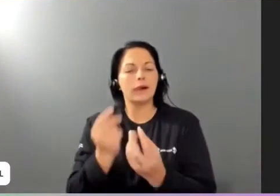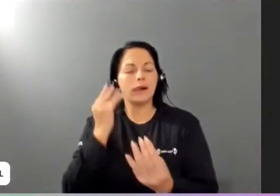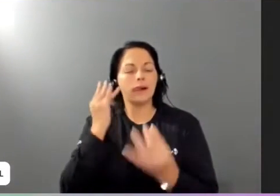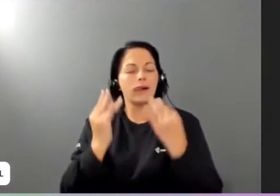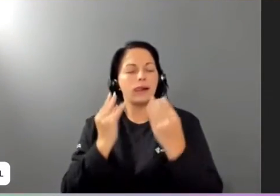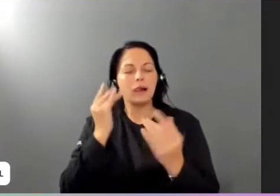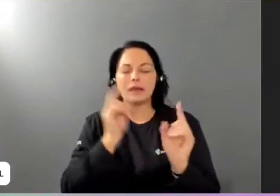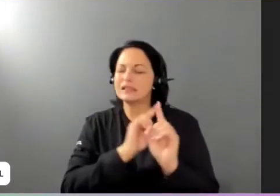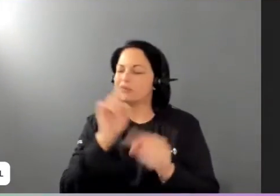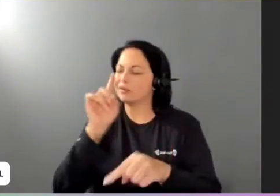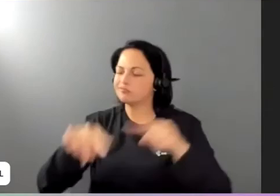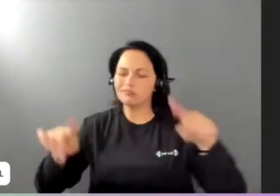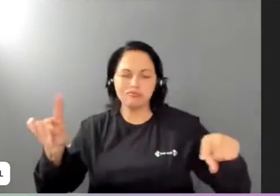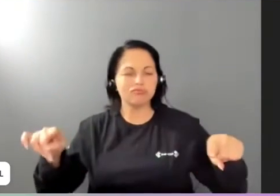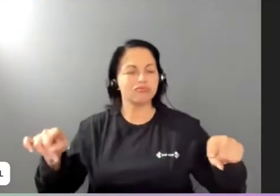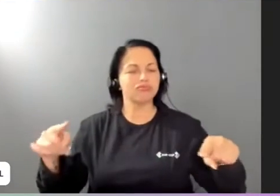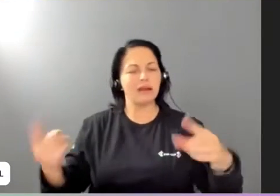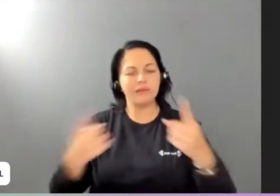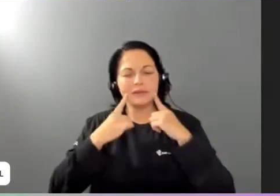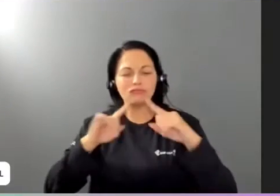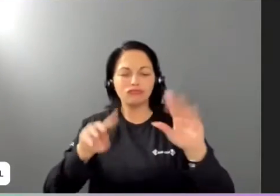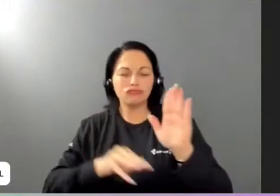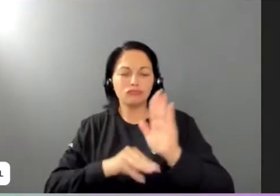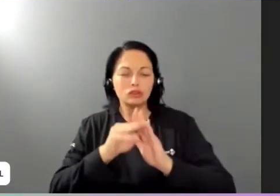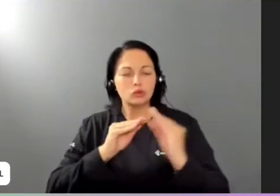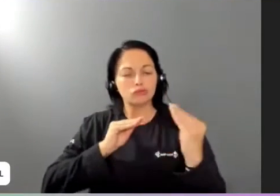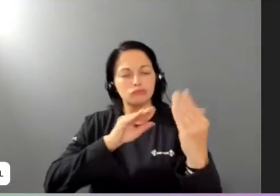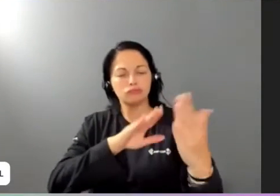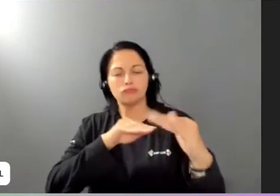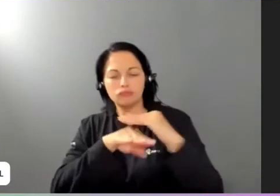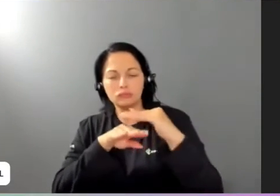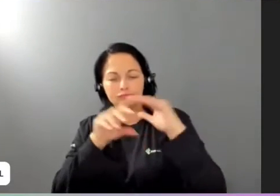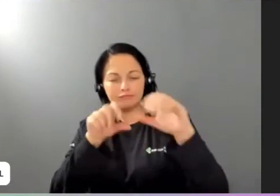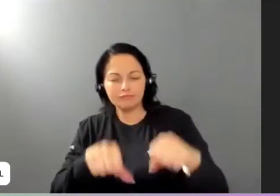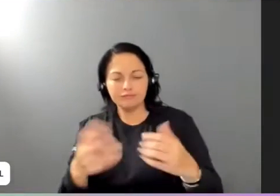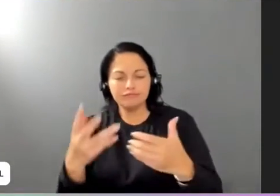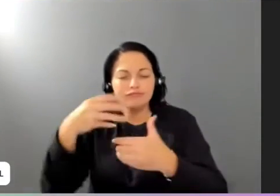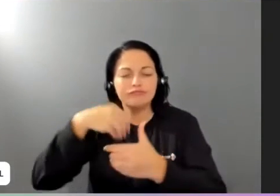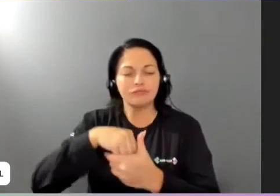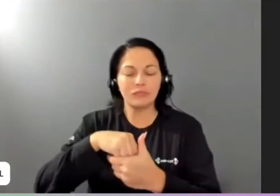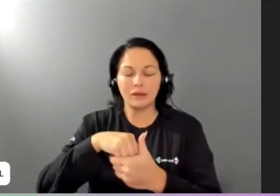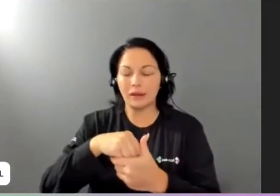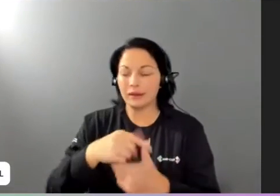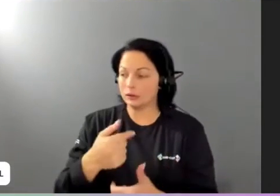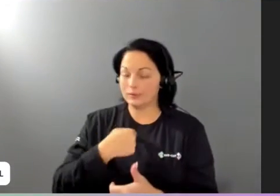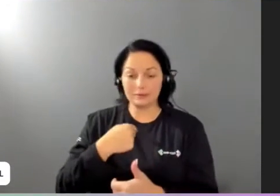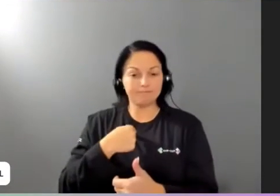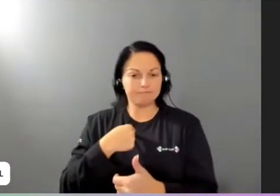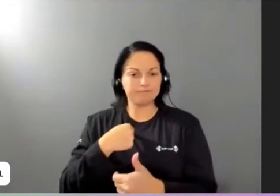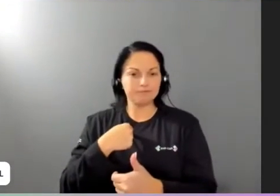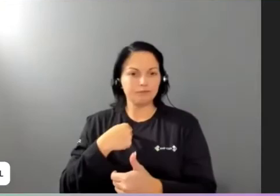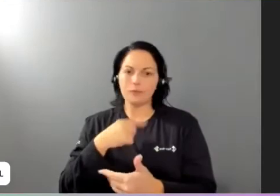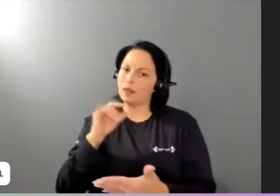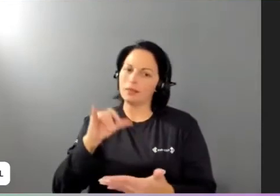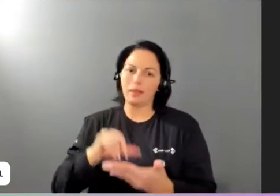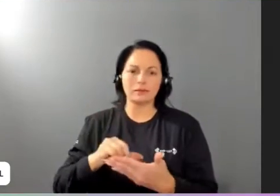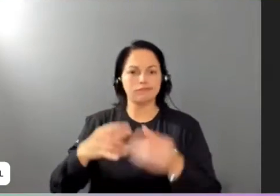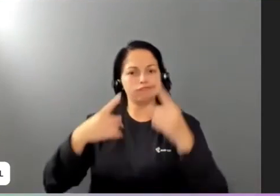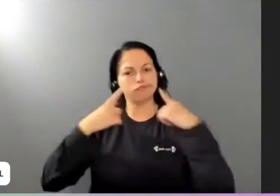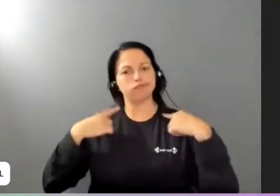either in the virtual room together, or in the real room together to think about all these different variables that define and effective